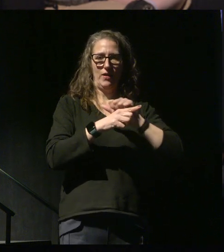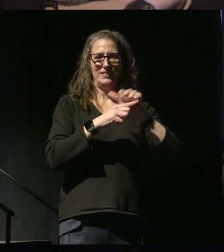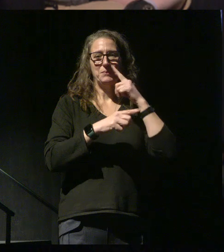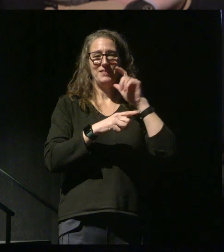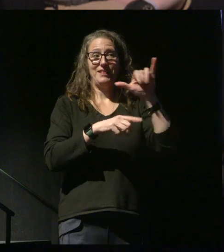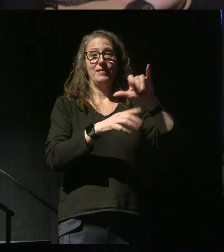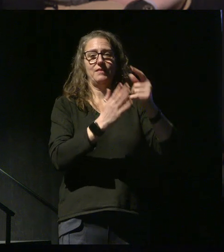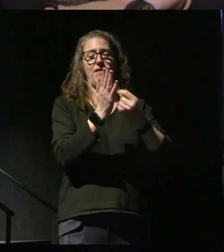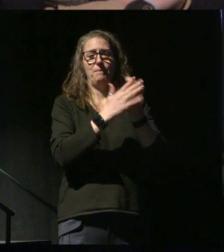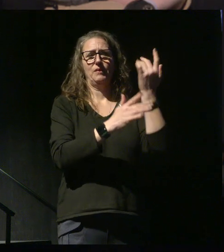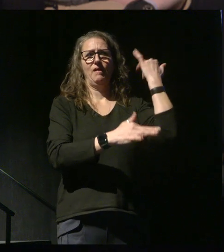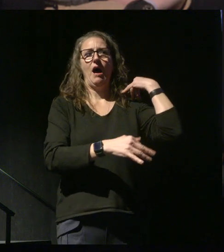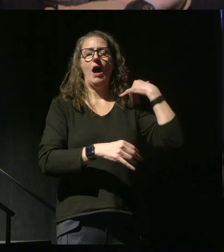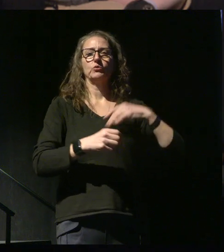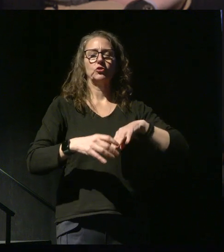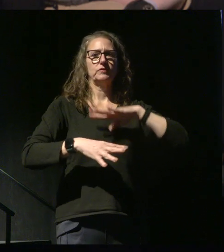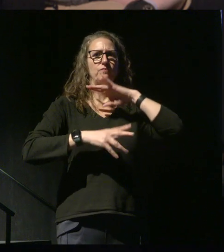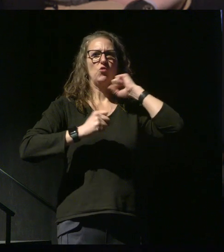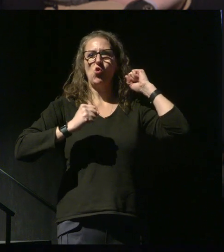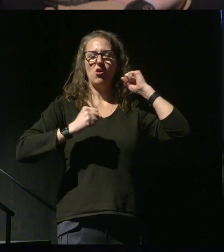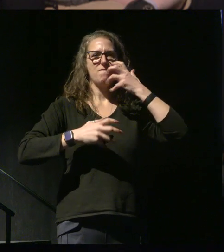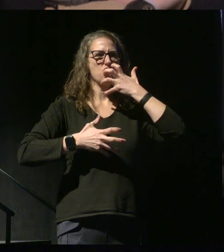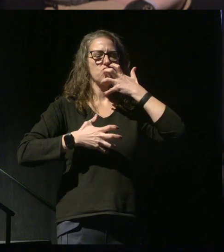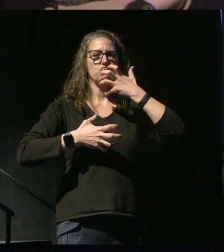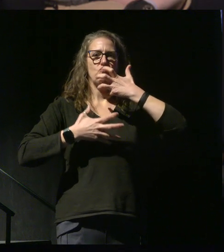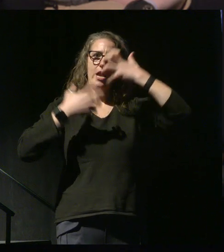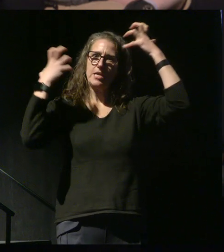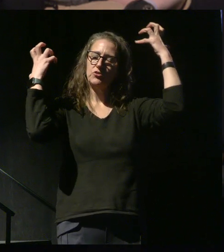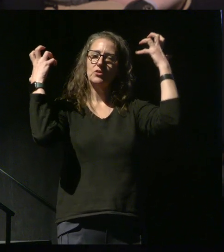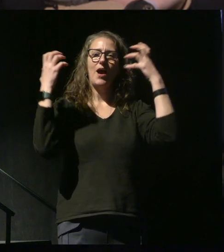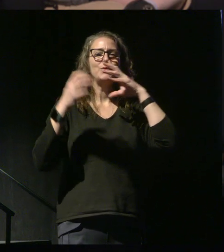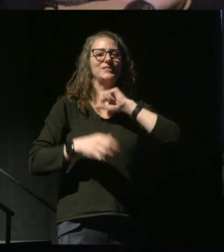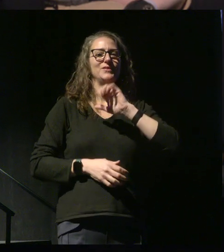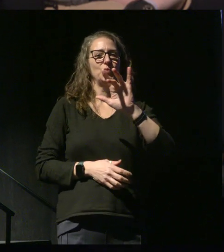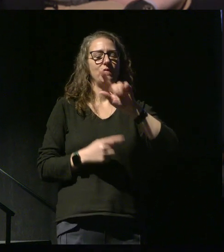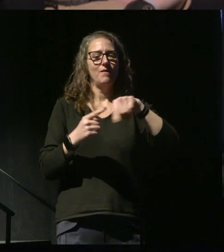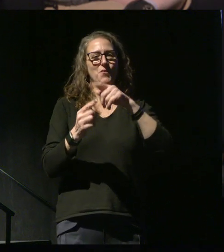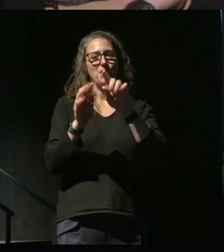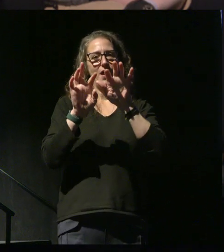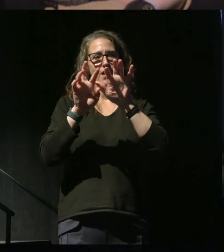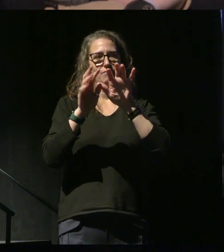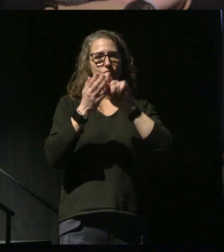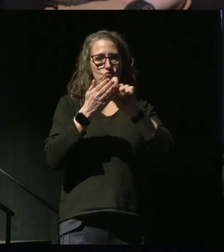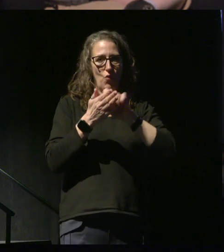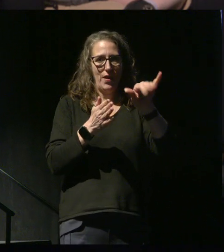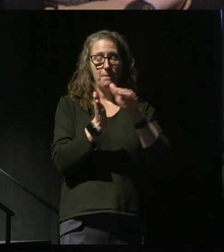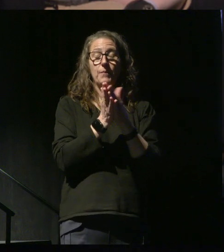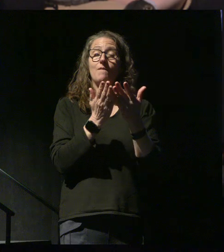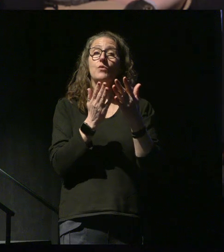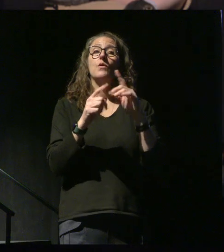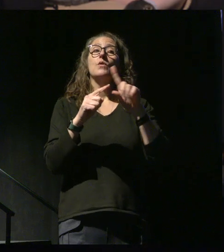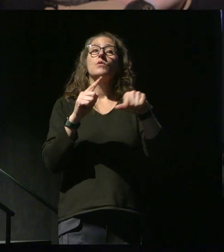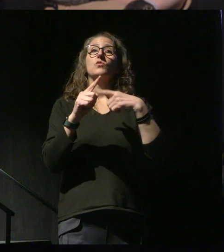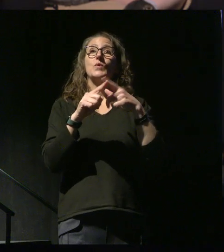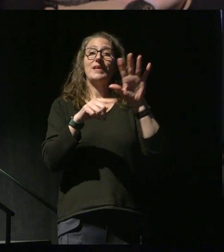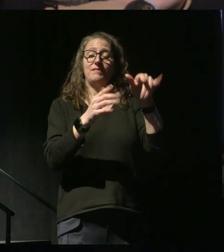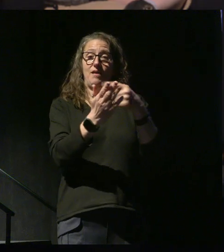I think because I was full of rage at the time. Like, actually, you know, I was 25 when I wrote that novel. And at the time when I pitched it to the editor, I was like,